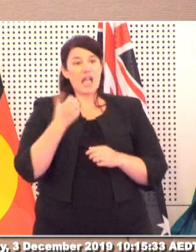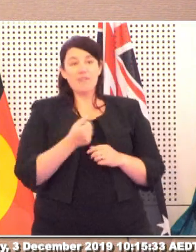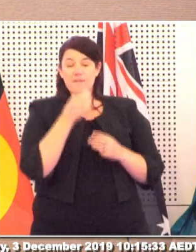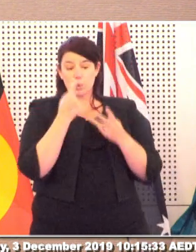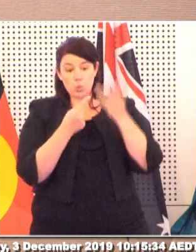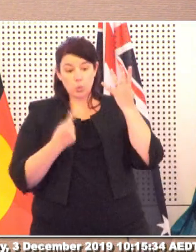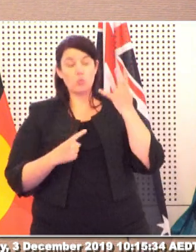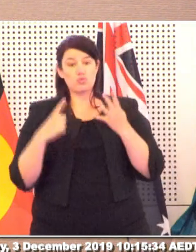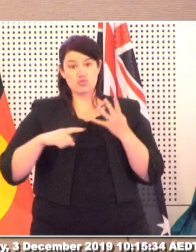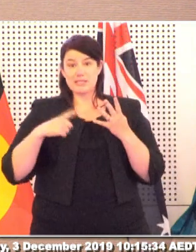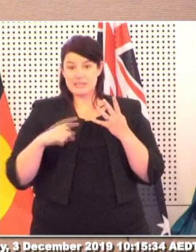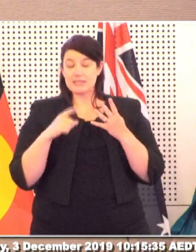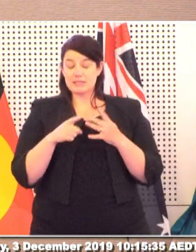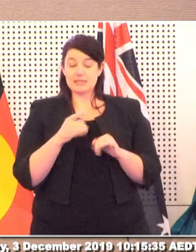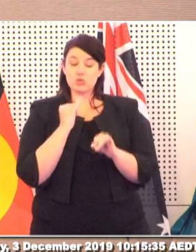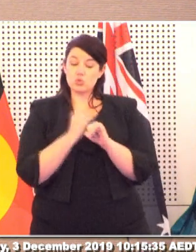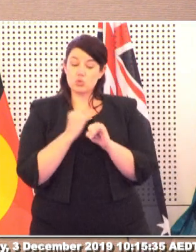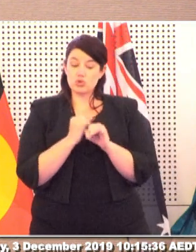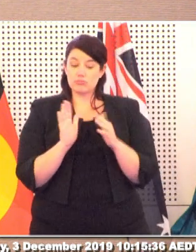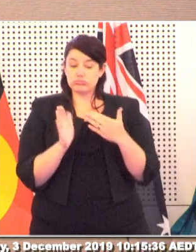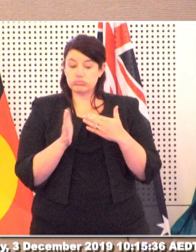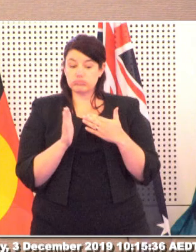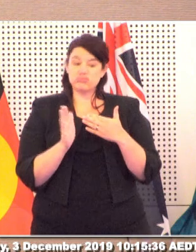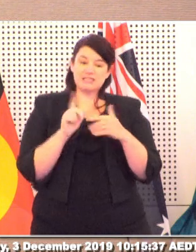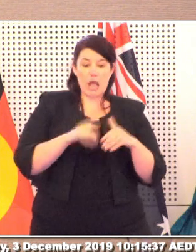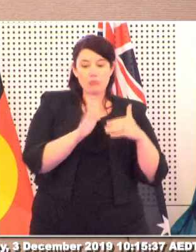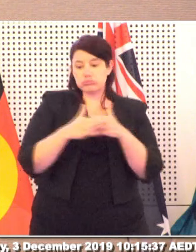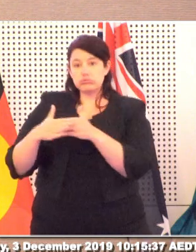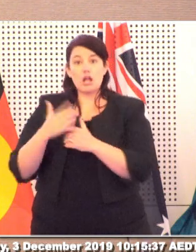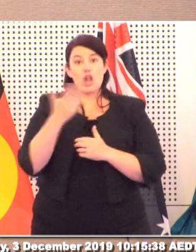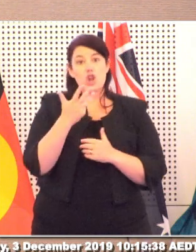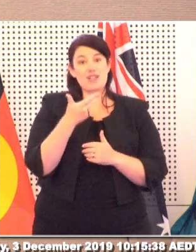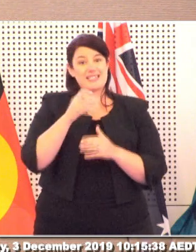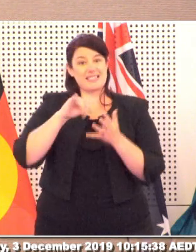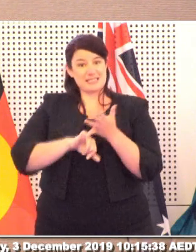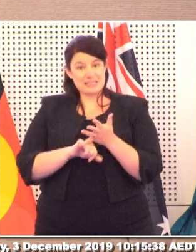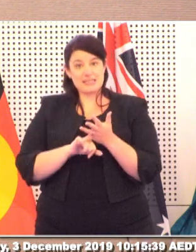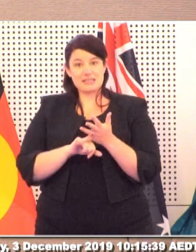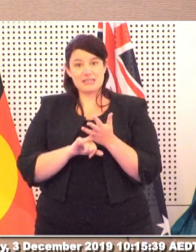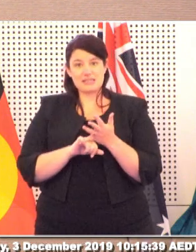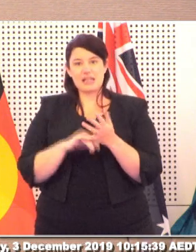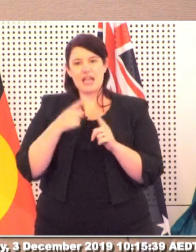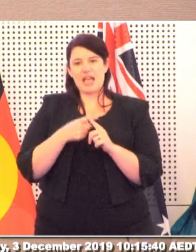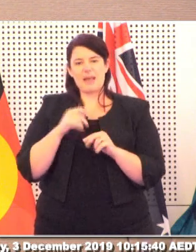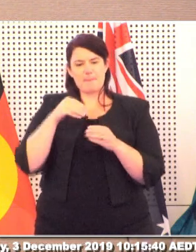So the institutionalisation started in the 1960s and was, in a way, part of a broader civil rights movement.